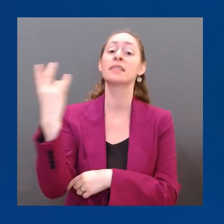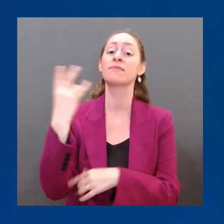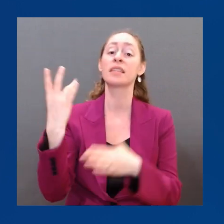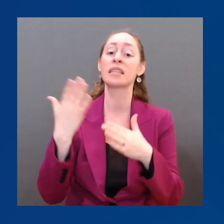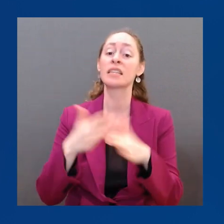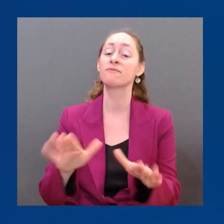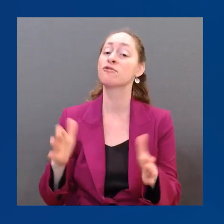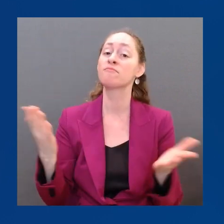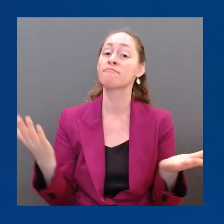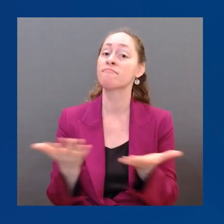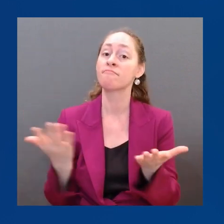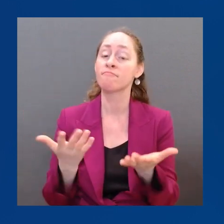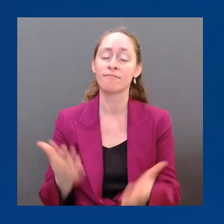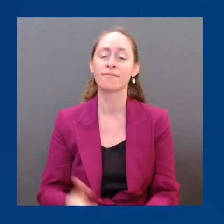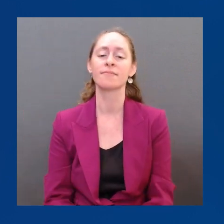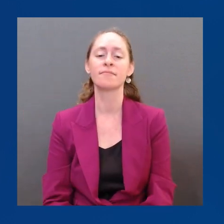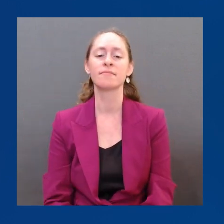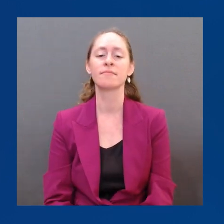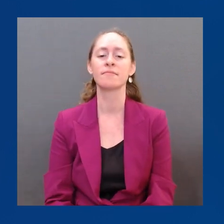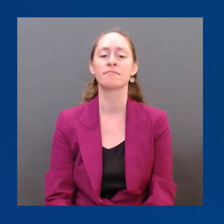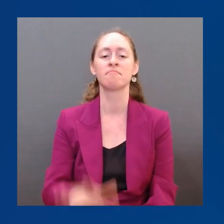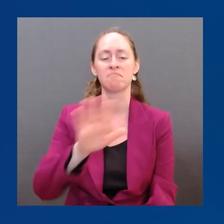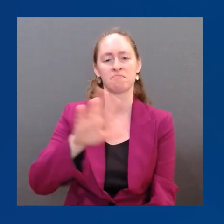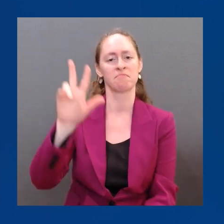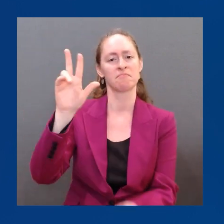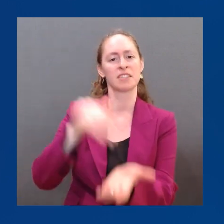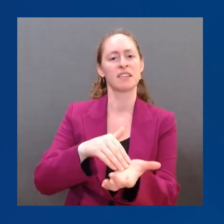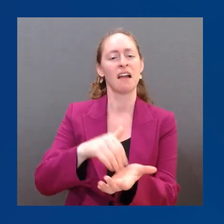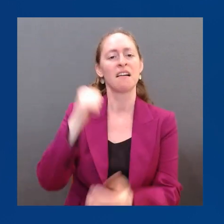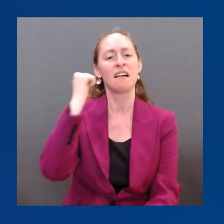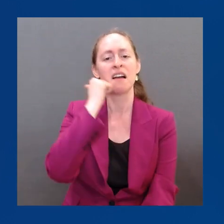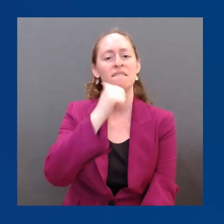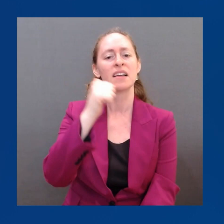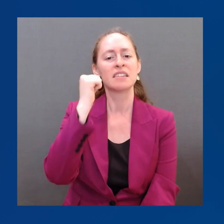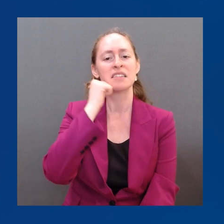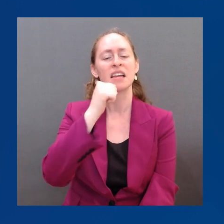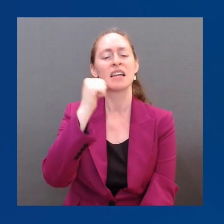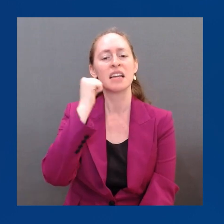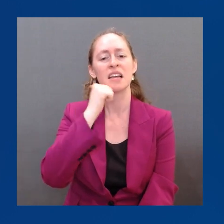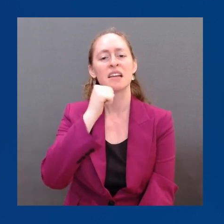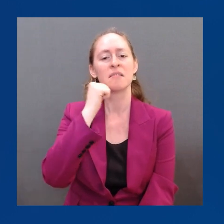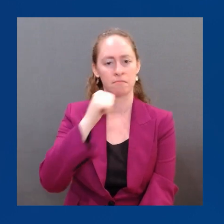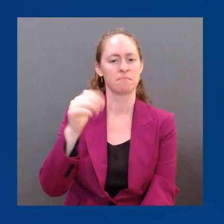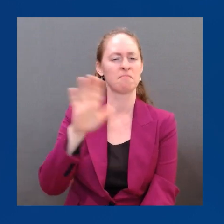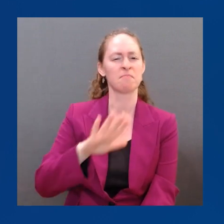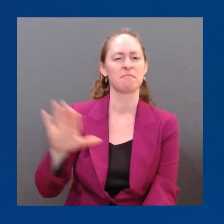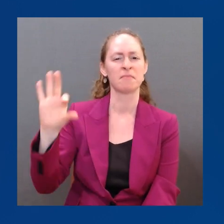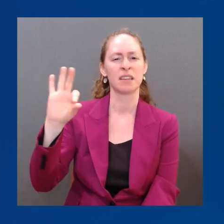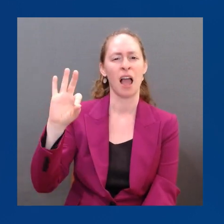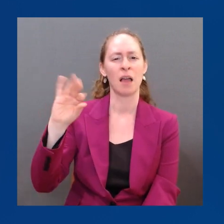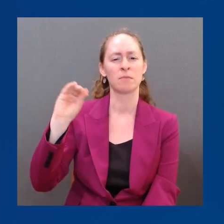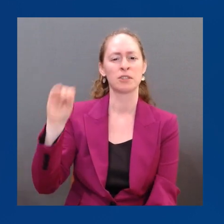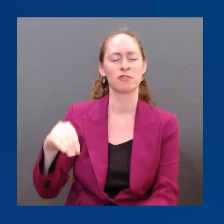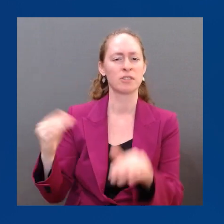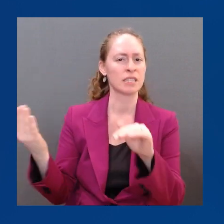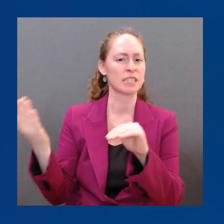and that's an increase of about 19 percent over the previous week. And while deaths do remain low, we are still seeing a tragic